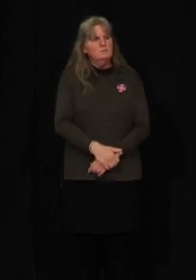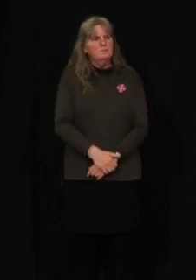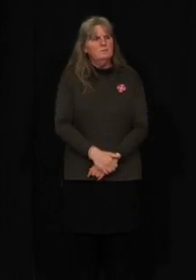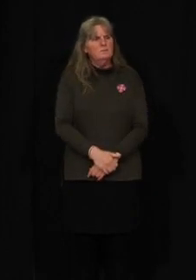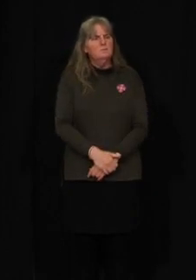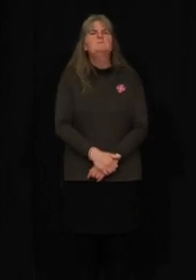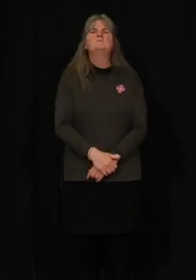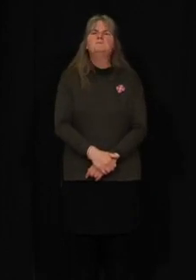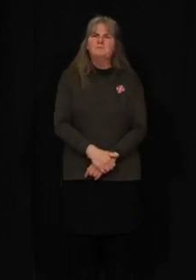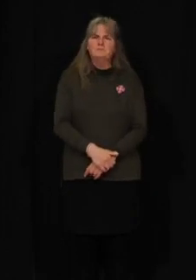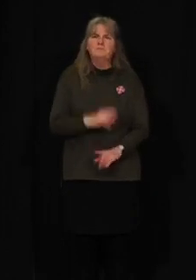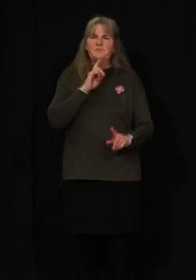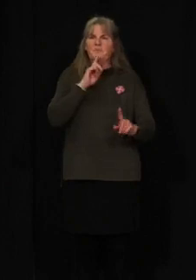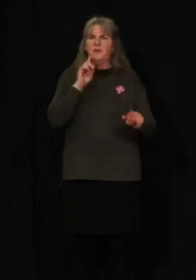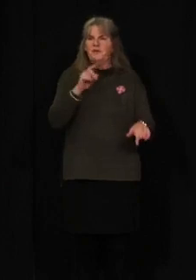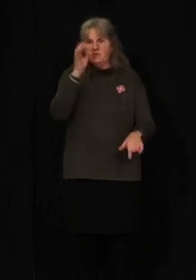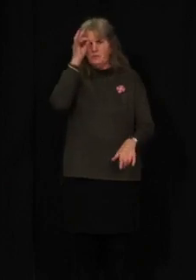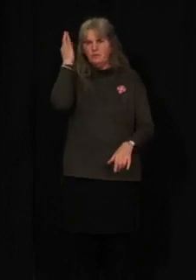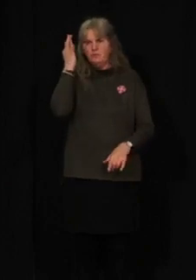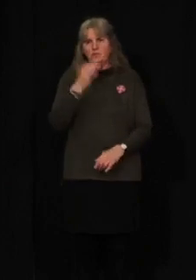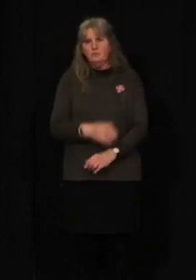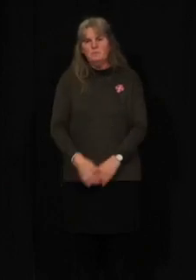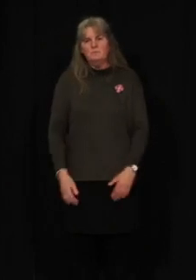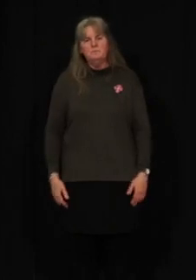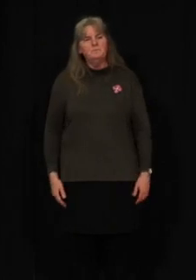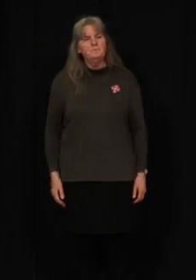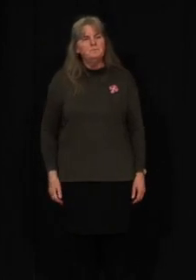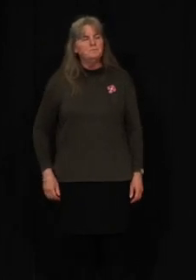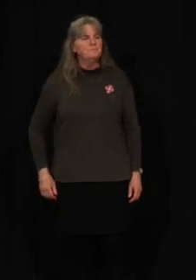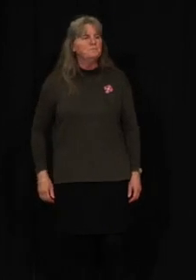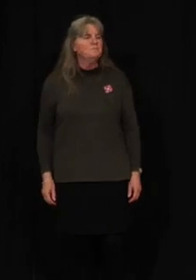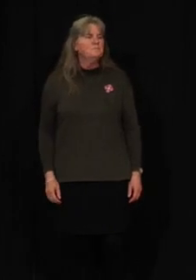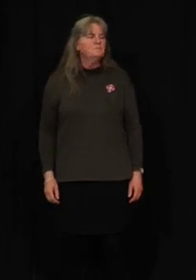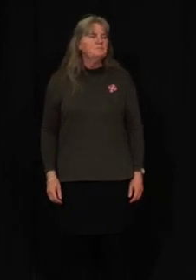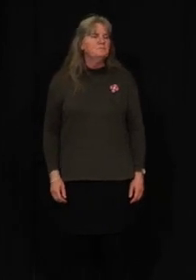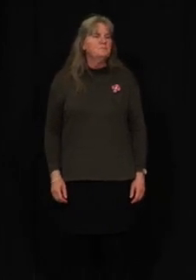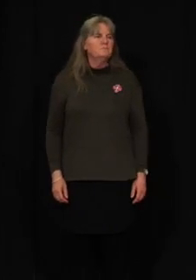[ Speaking French ]